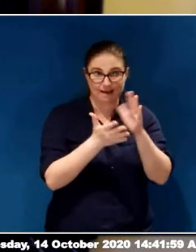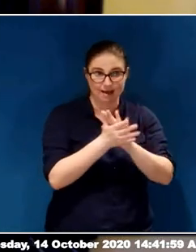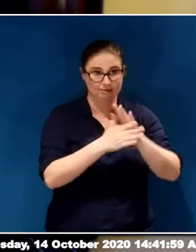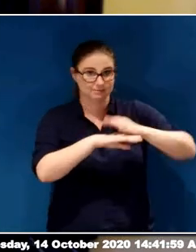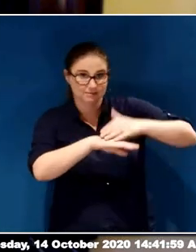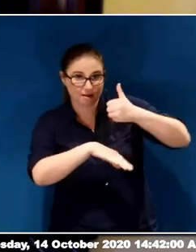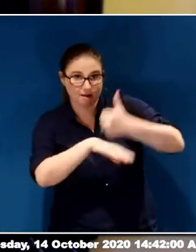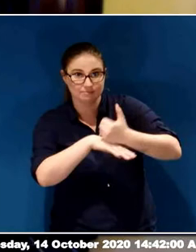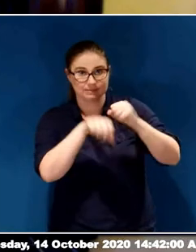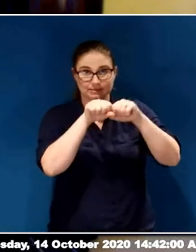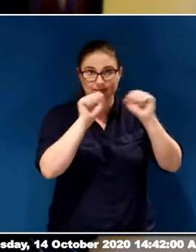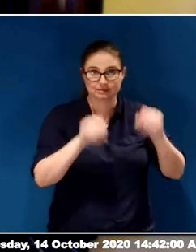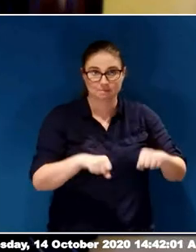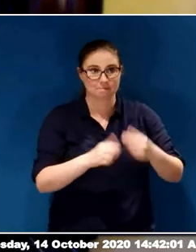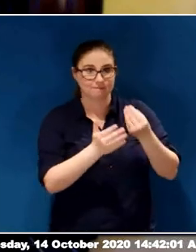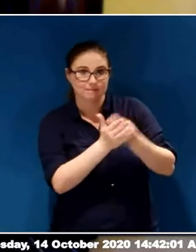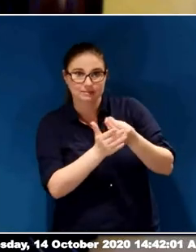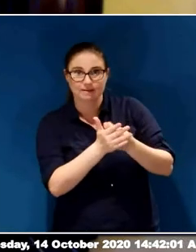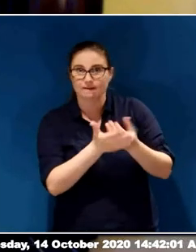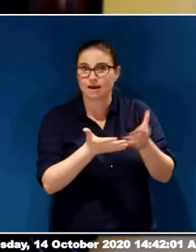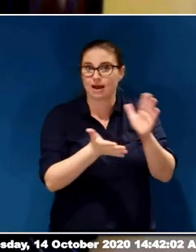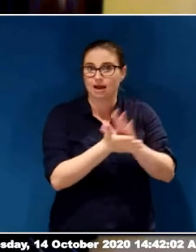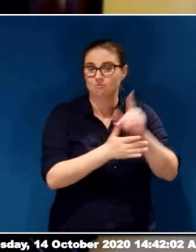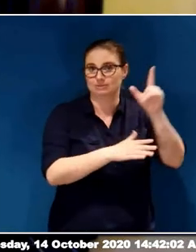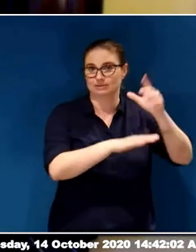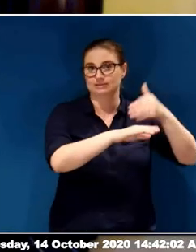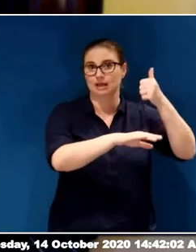So that that's able to be sensitive at the local context.